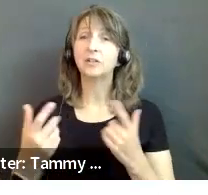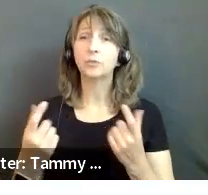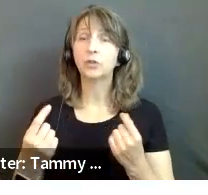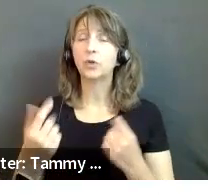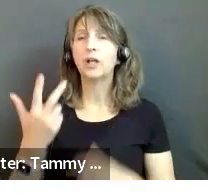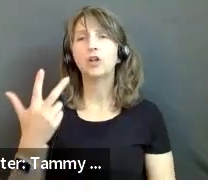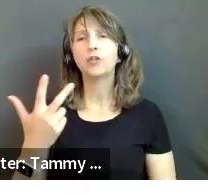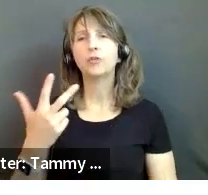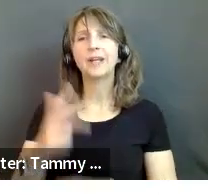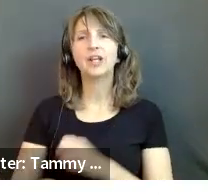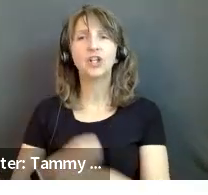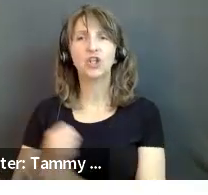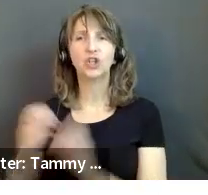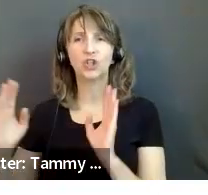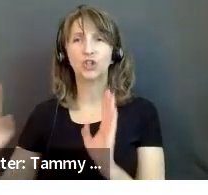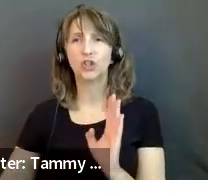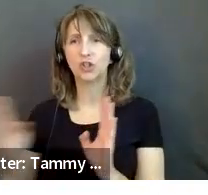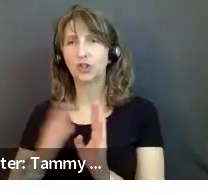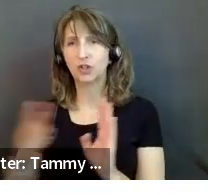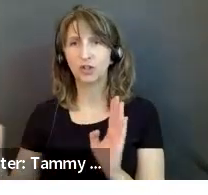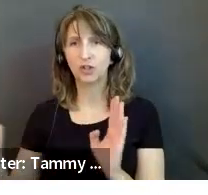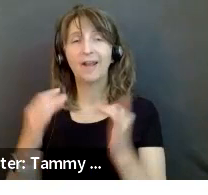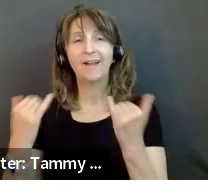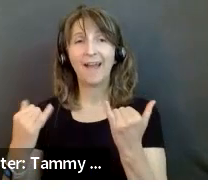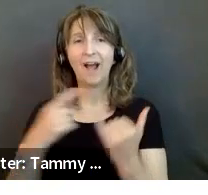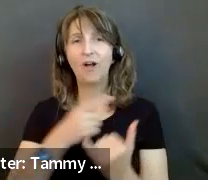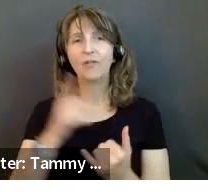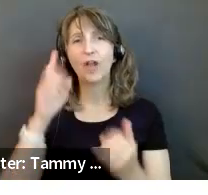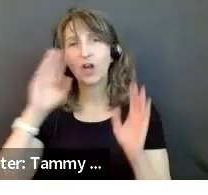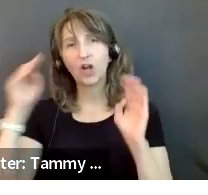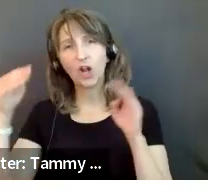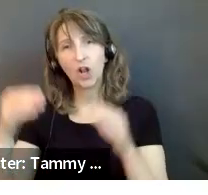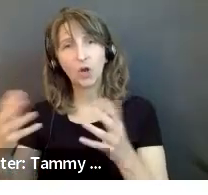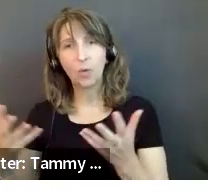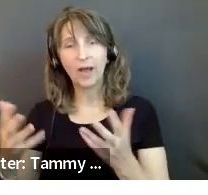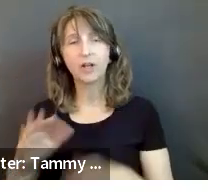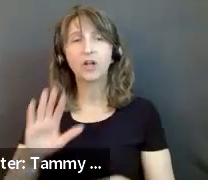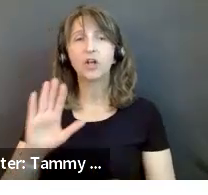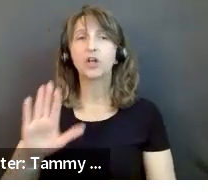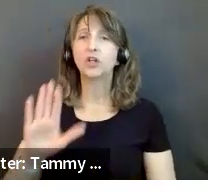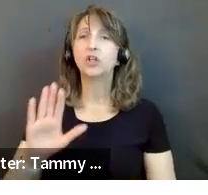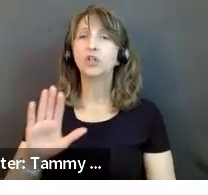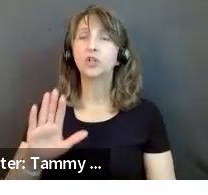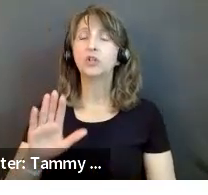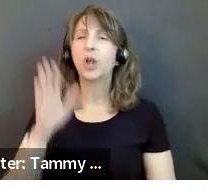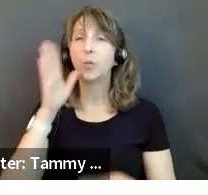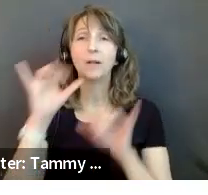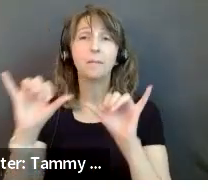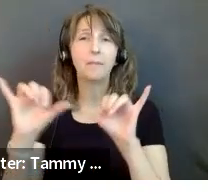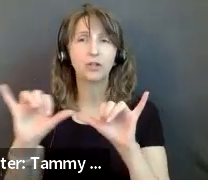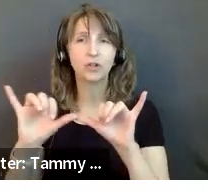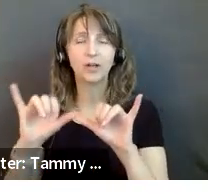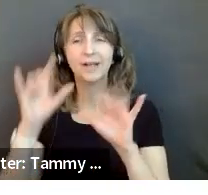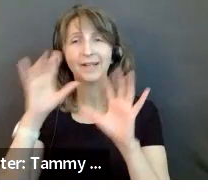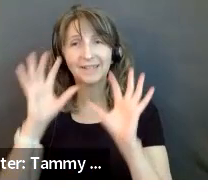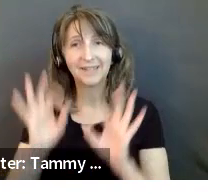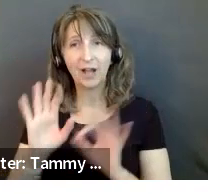That they're going to start looking at what's your substantial gain for activity level. They start measuring you at this level to decide if your benefits.